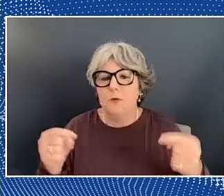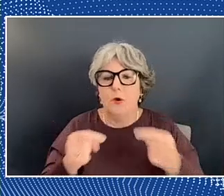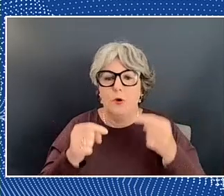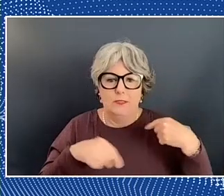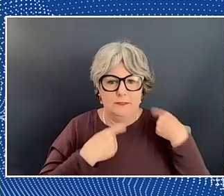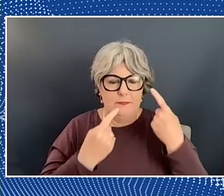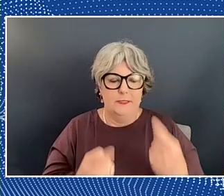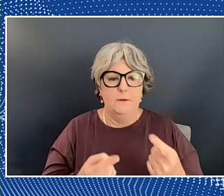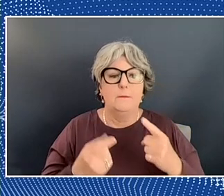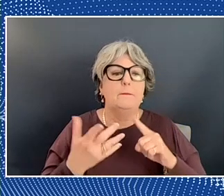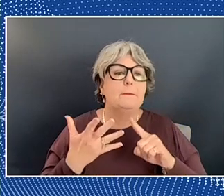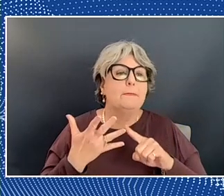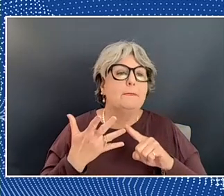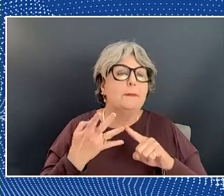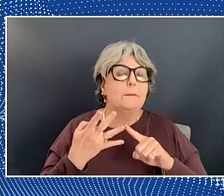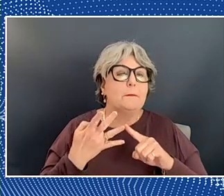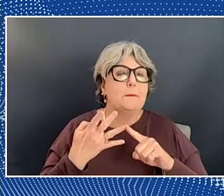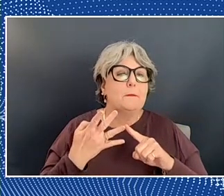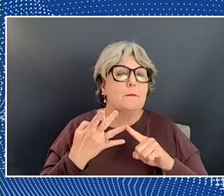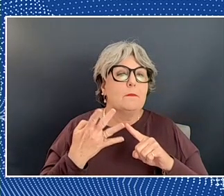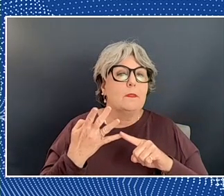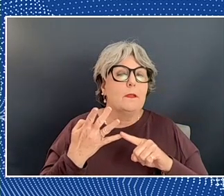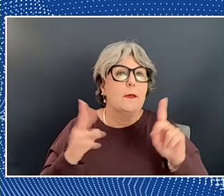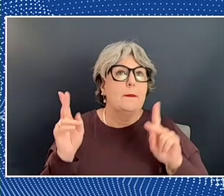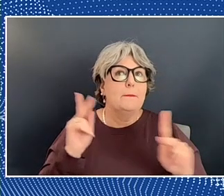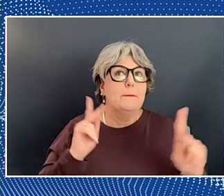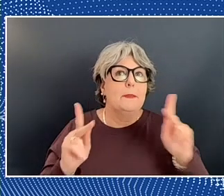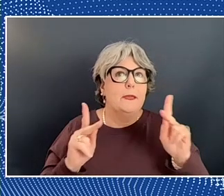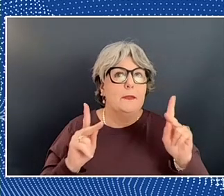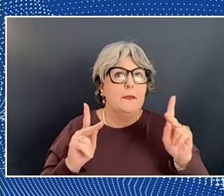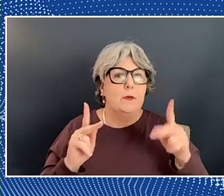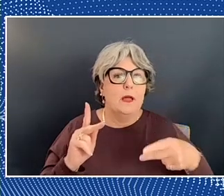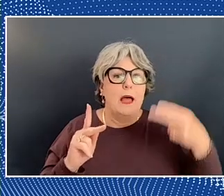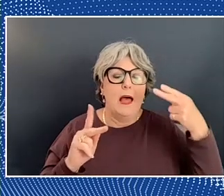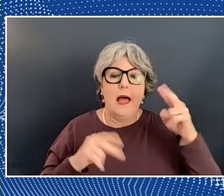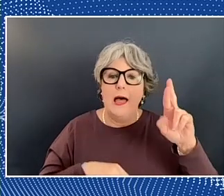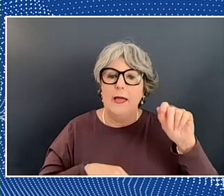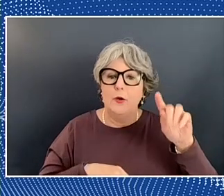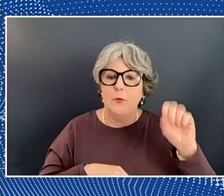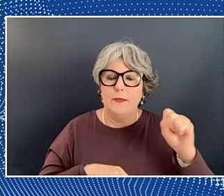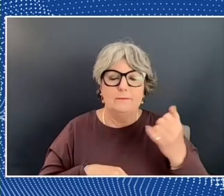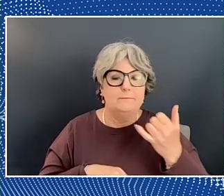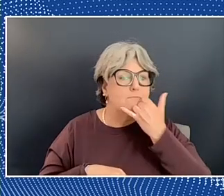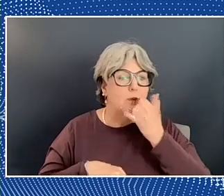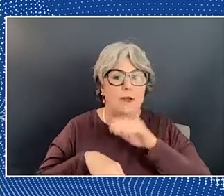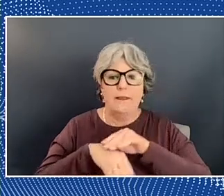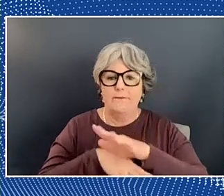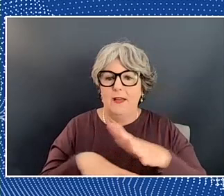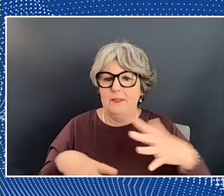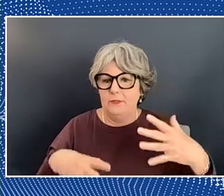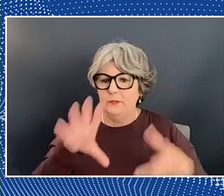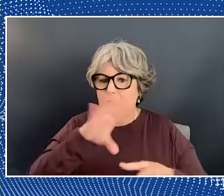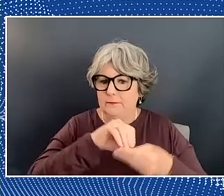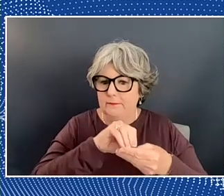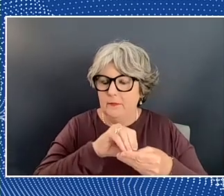Number four, those people locked into high rates because they were ill advised to consolidate. All this did was guarantee a